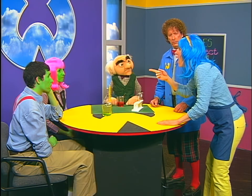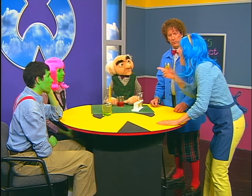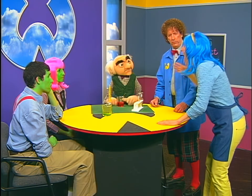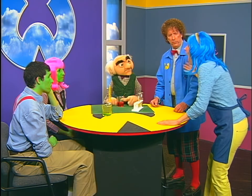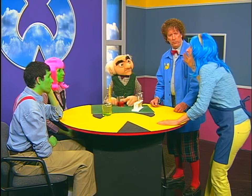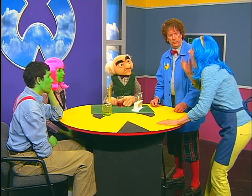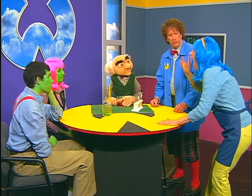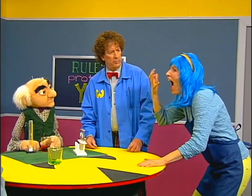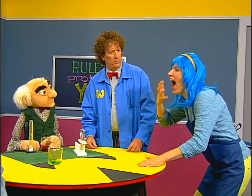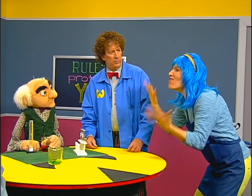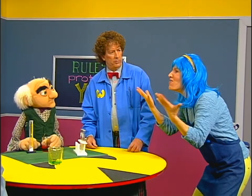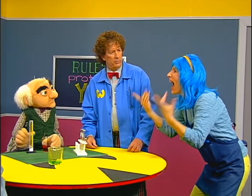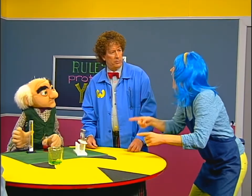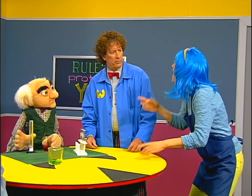HONESTY, HONESTY IS THE WAY